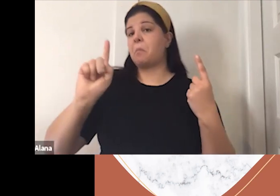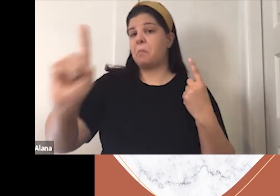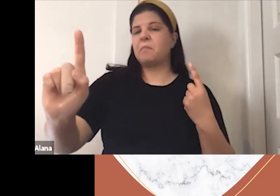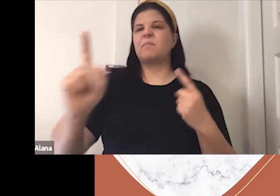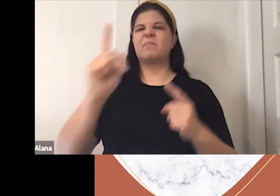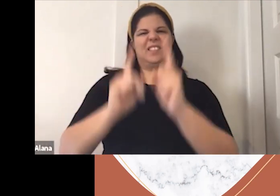street.